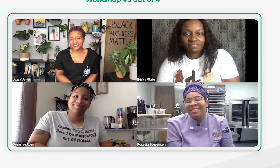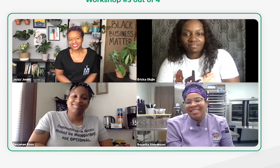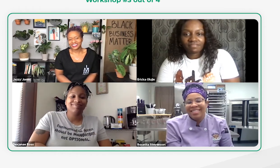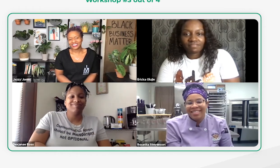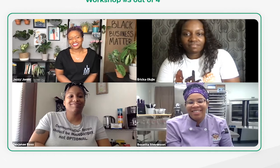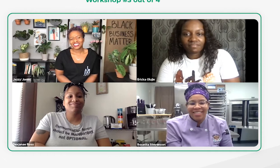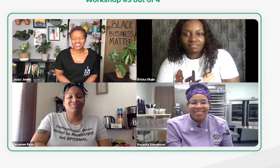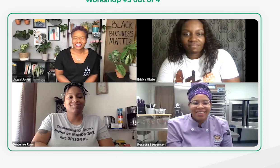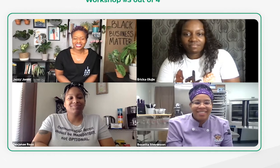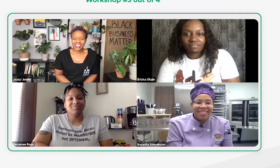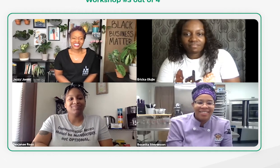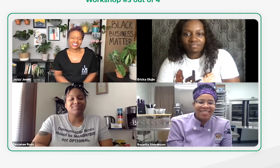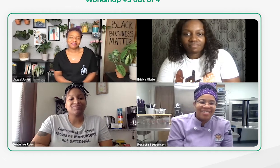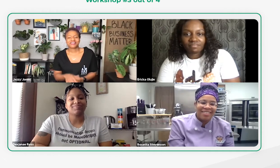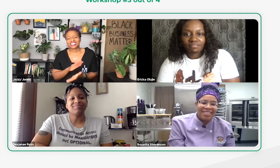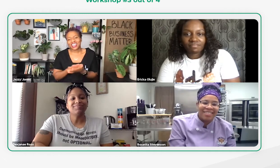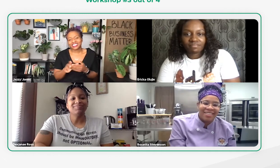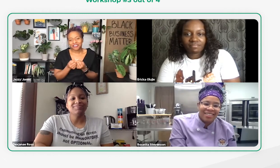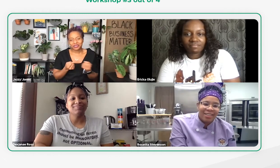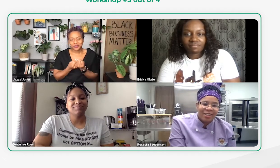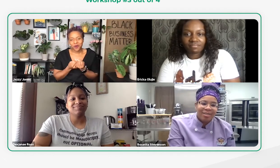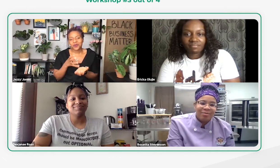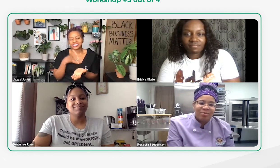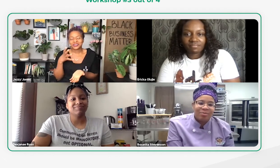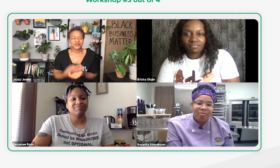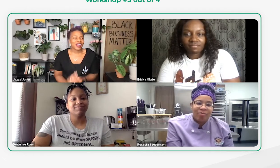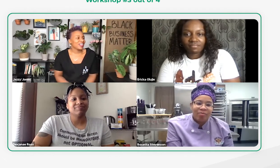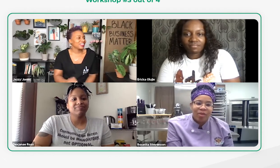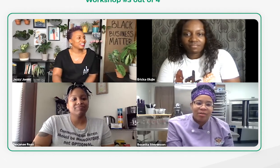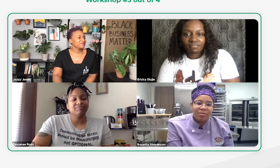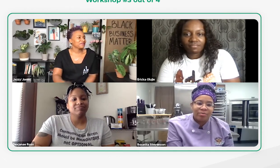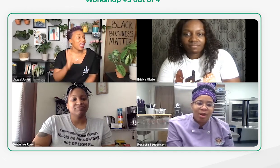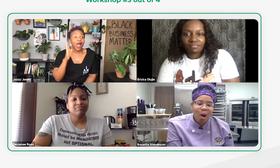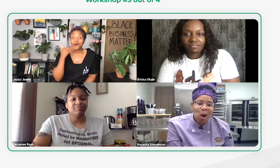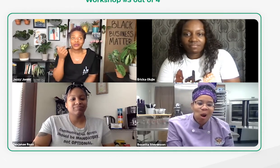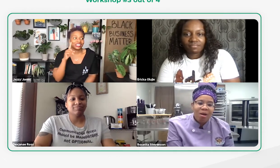employee quote unquote. Jazzy That's nice to have support once in a while.